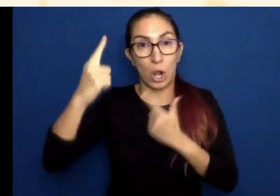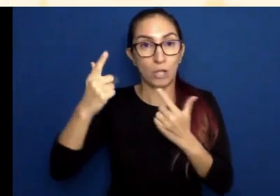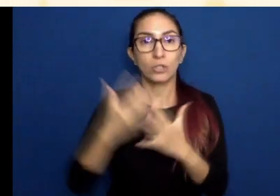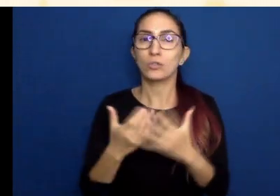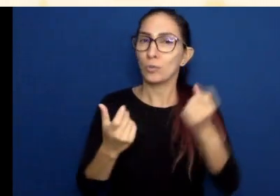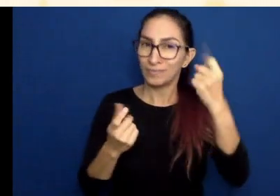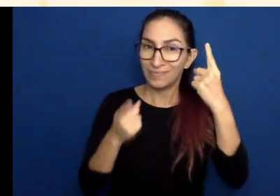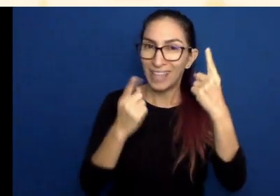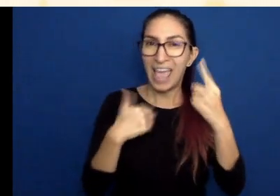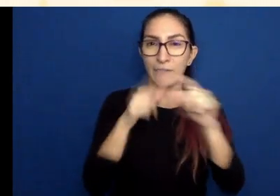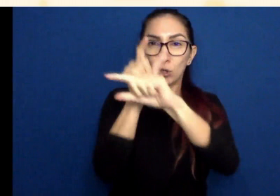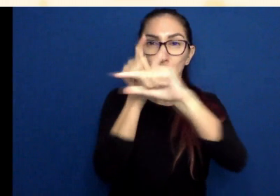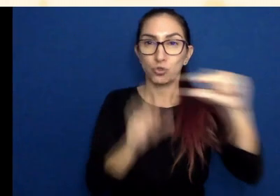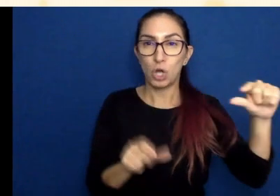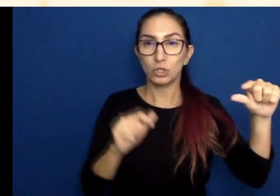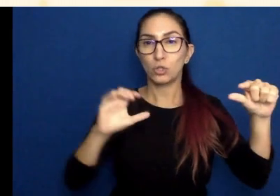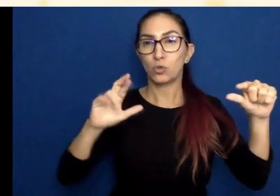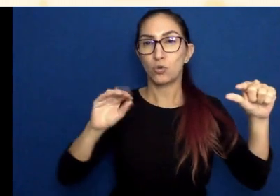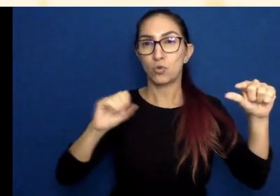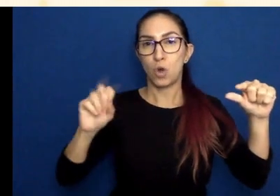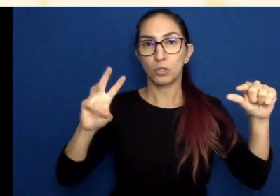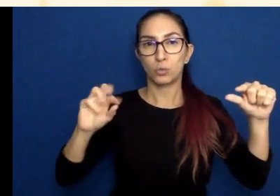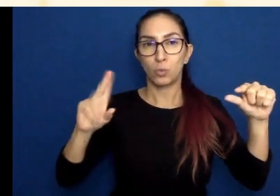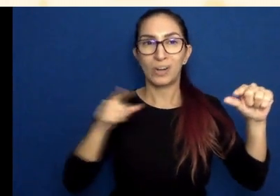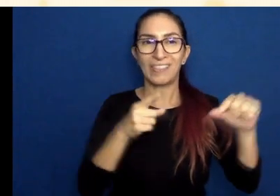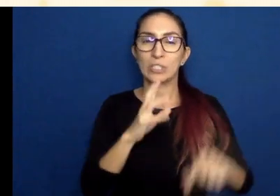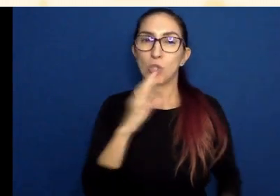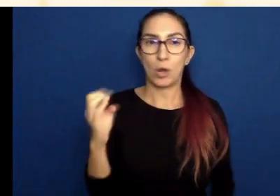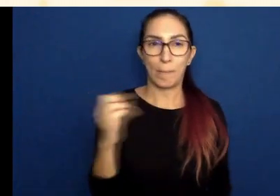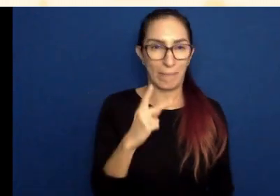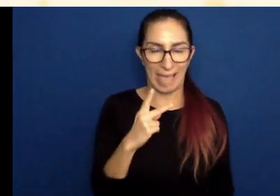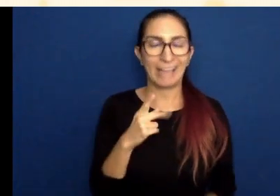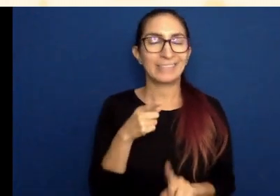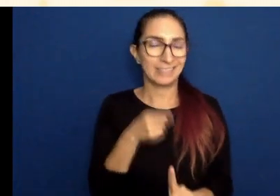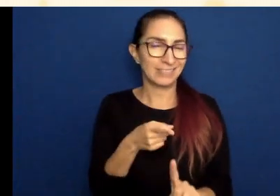And when the TalkBack... This is a TalkBack issue not Voiceover ... Is focused on an across clue.